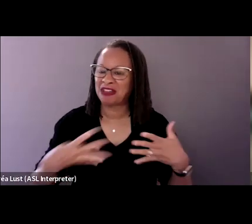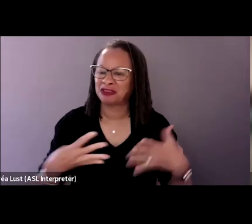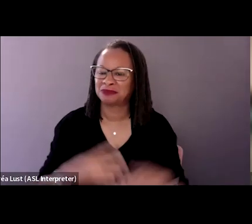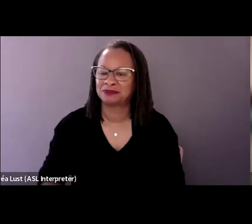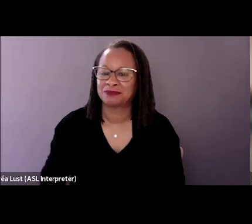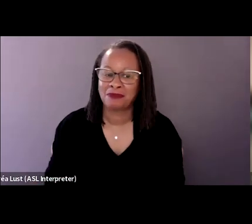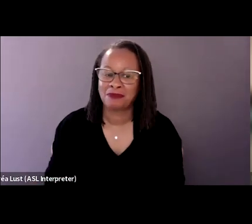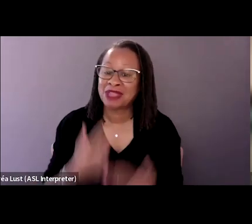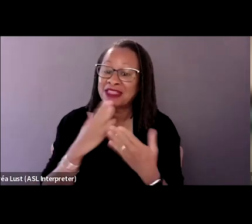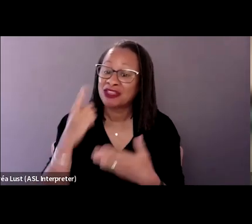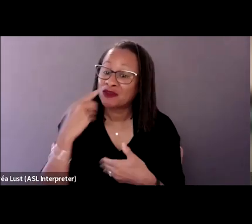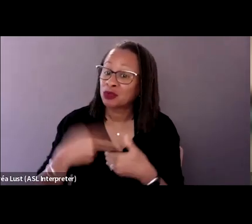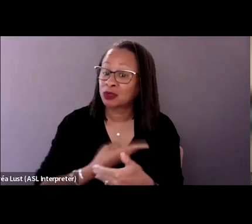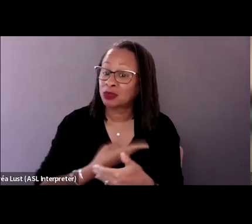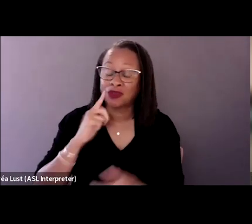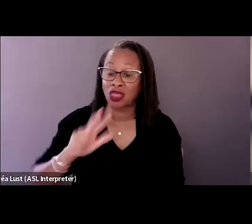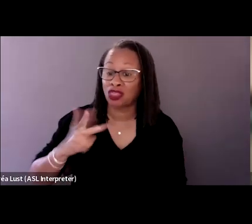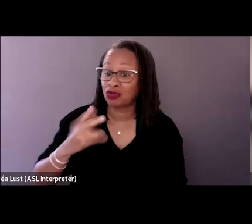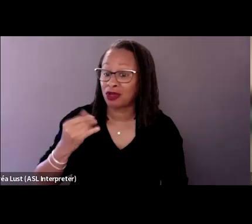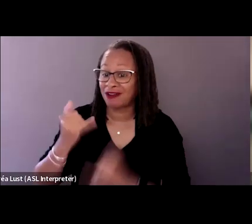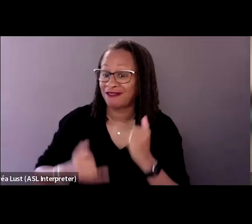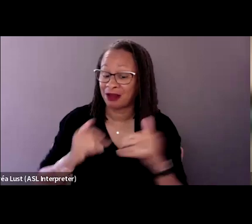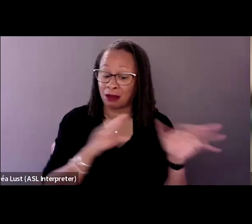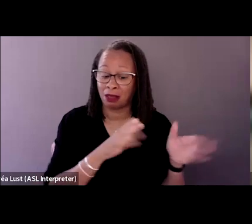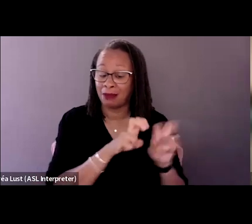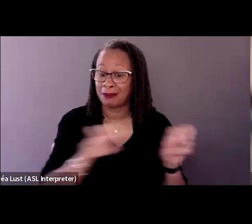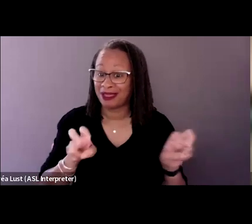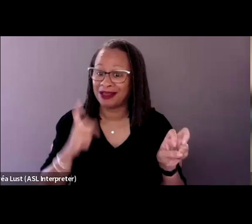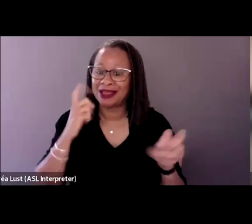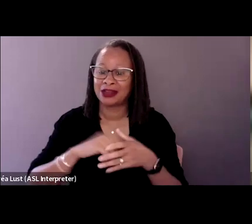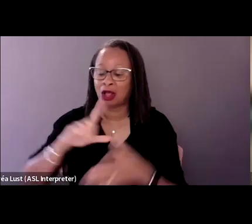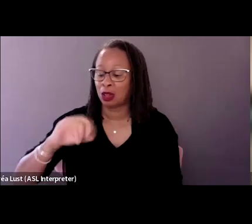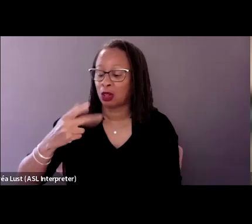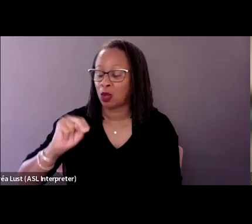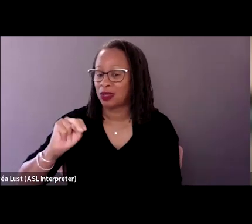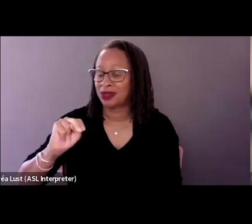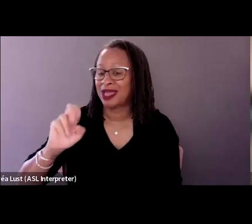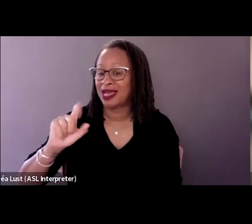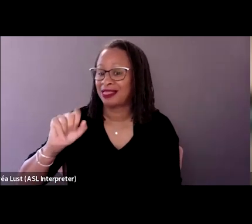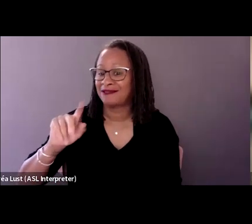Thanks for joining us for the third and final panel in our Logan Elevate Public Programming series entitled,